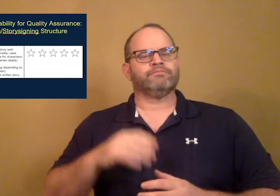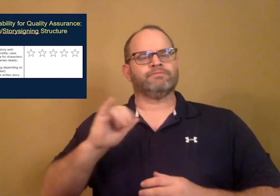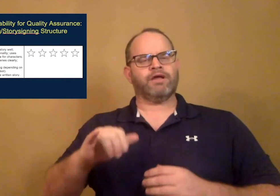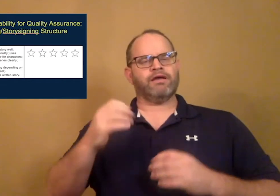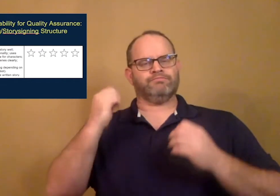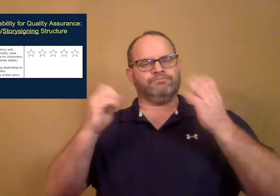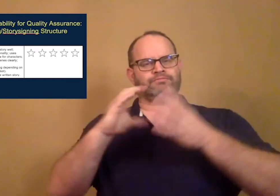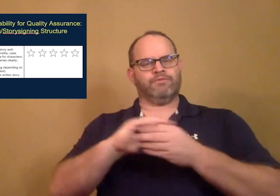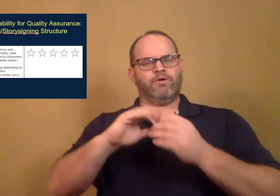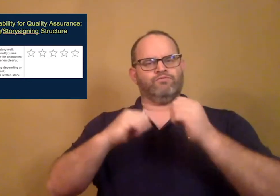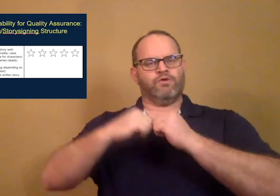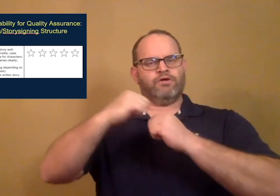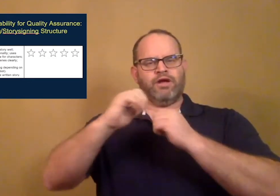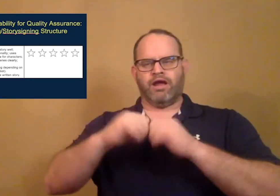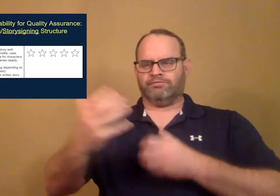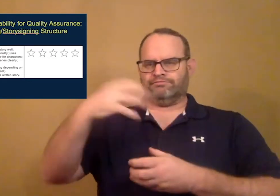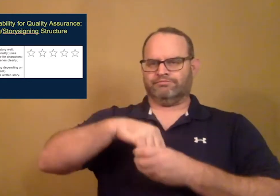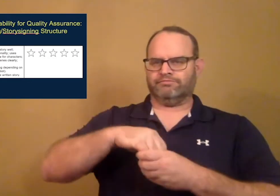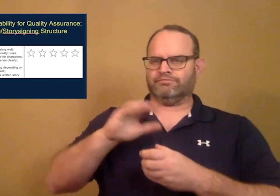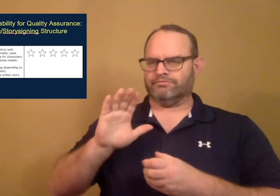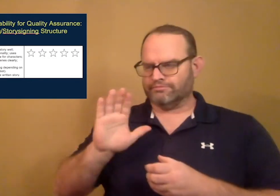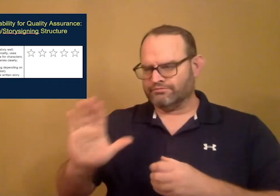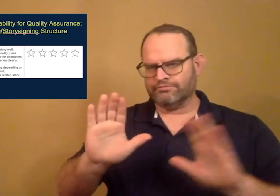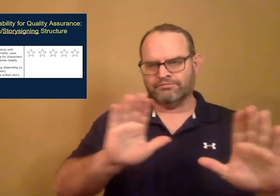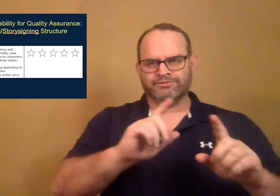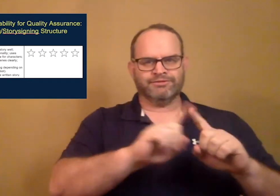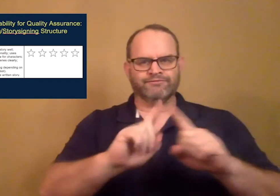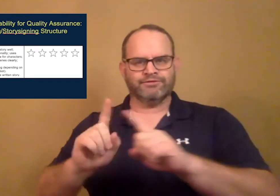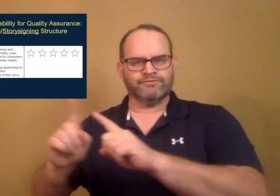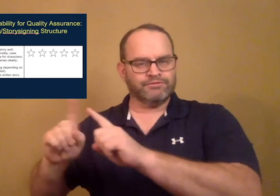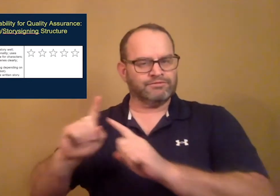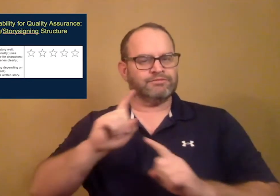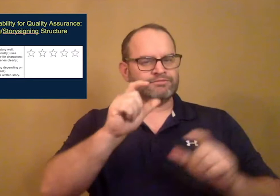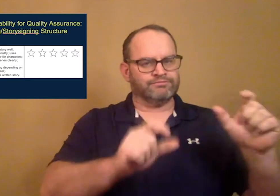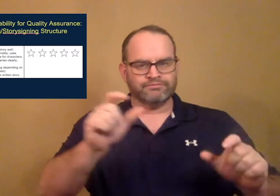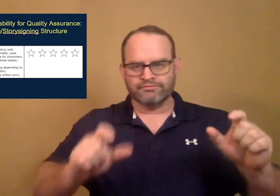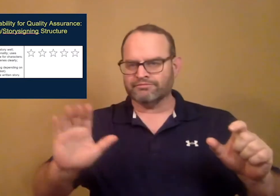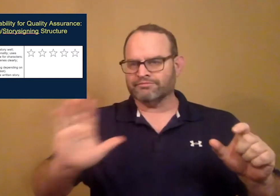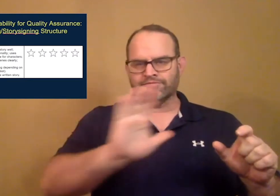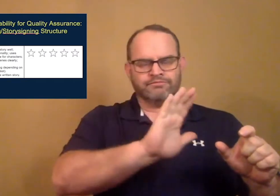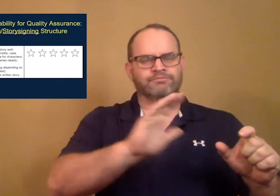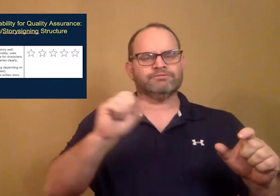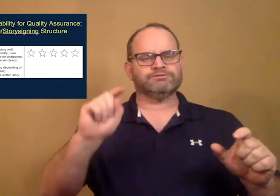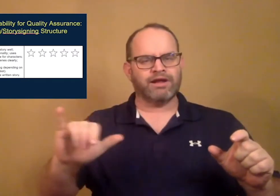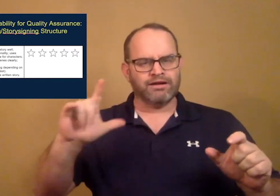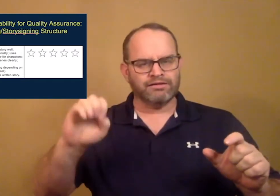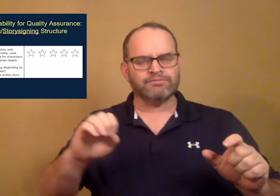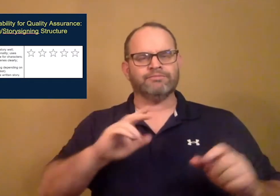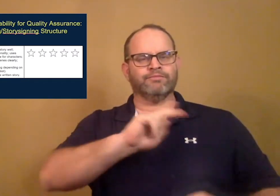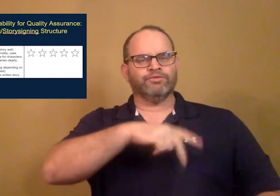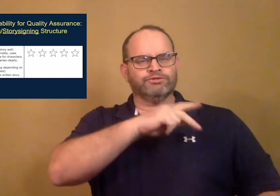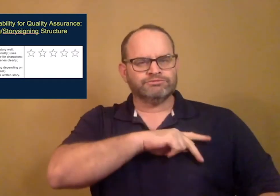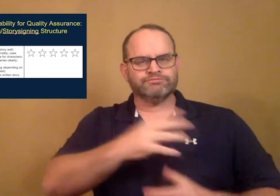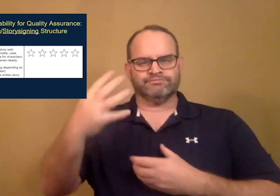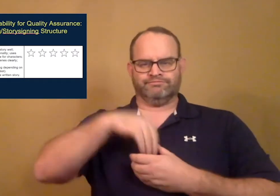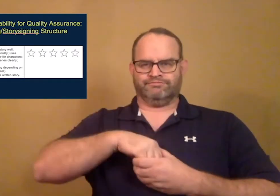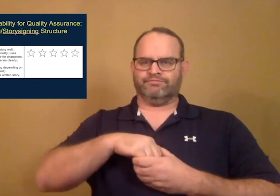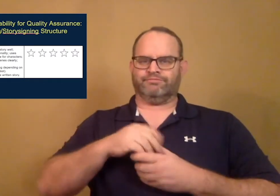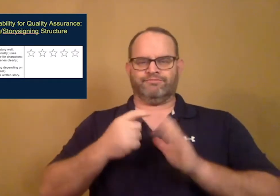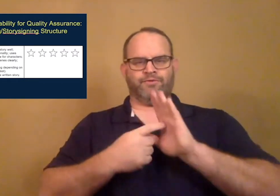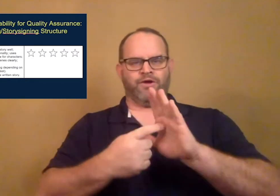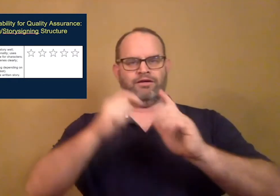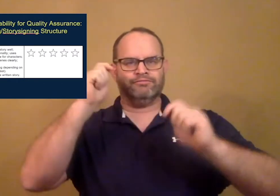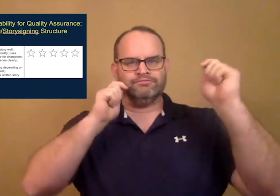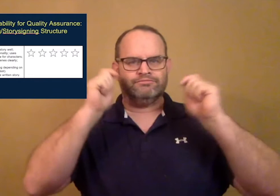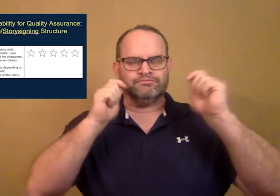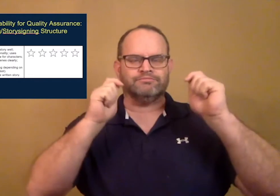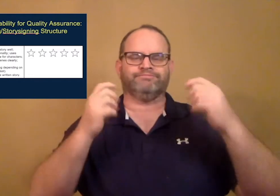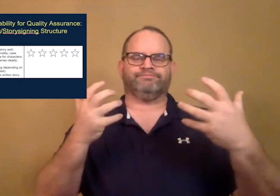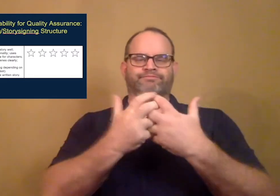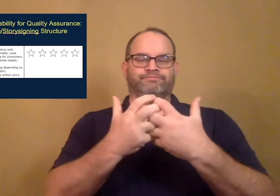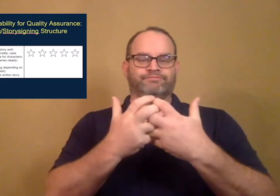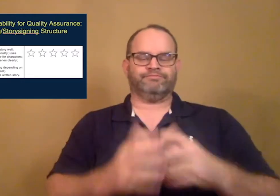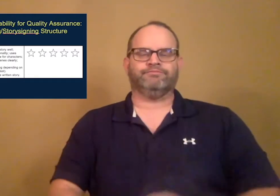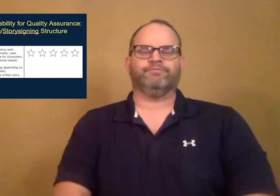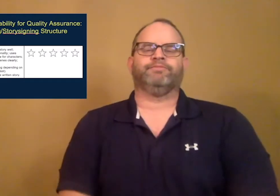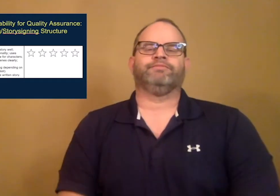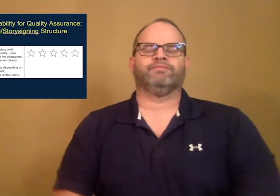Storytelling/storysigning structure includes how well characters are presented and represented throughout the story.